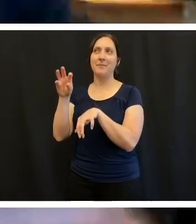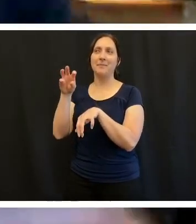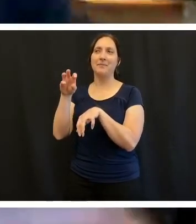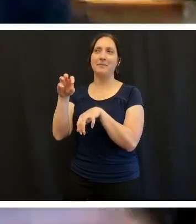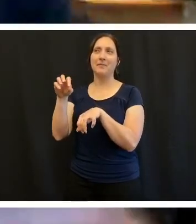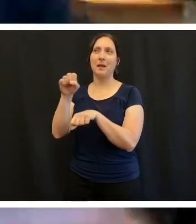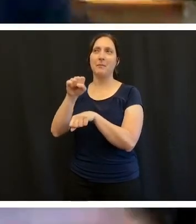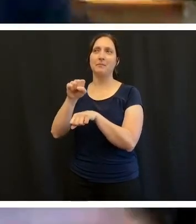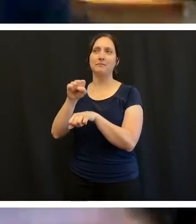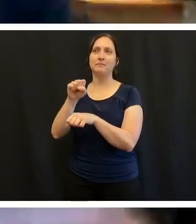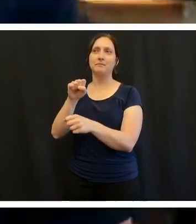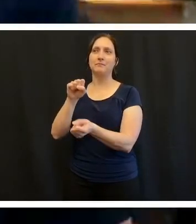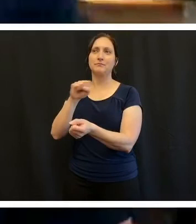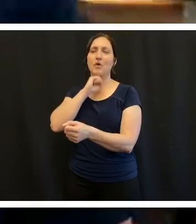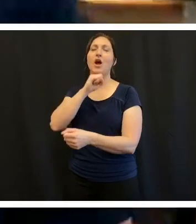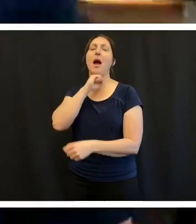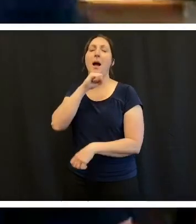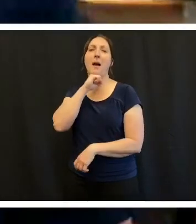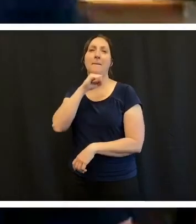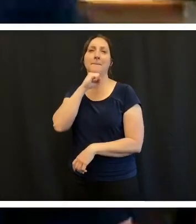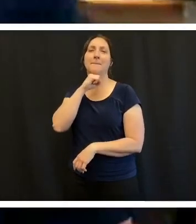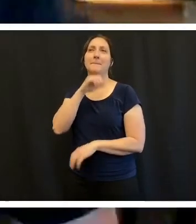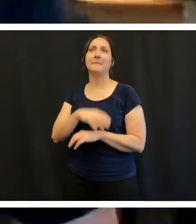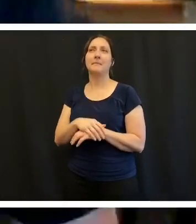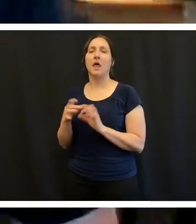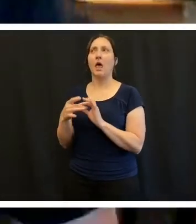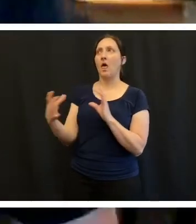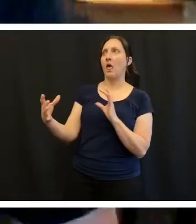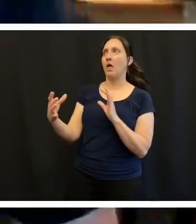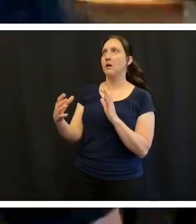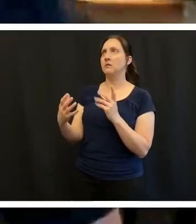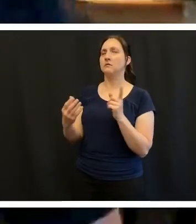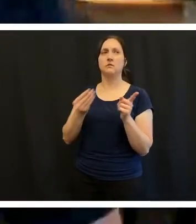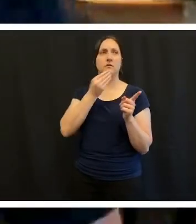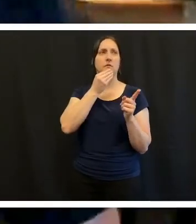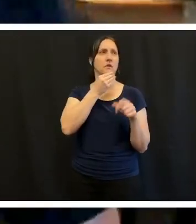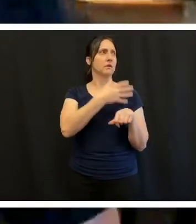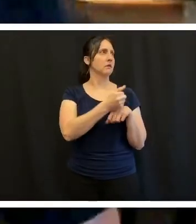Is there gonna be food at the store? Is the supply of toilet paper running out today?